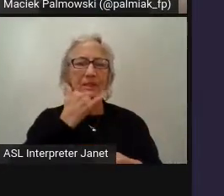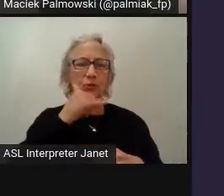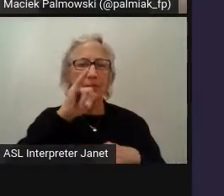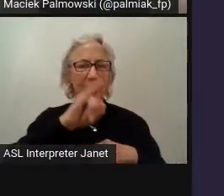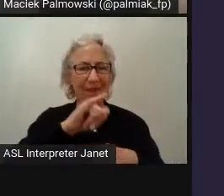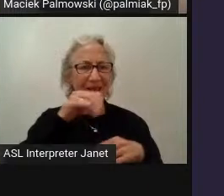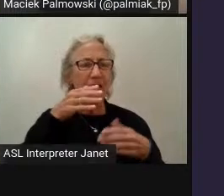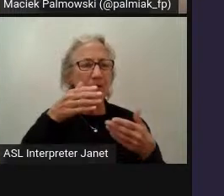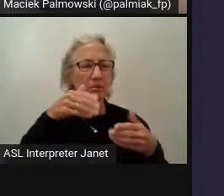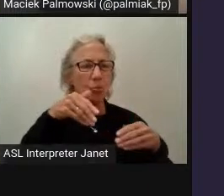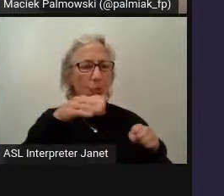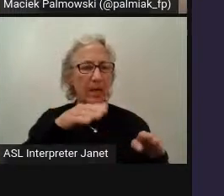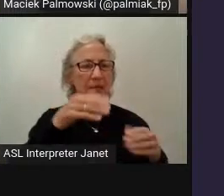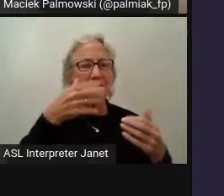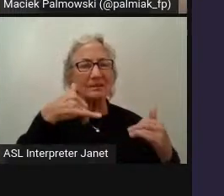Of course Automattic testing is not a silver bullet. We can